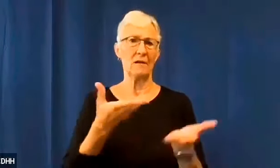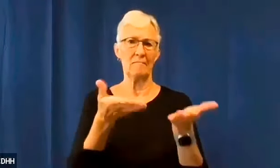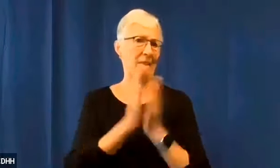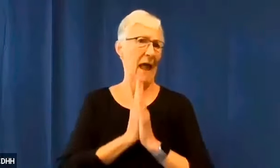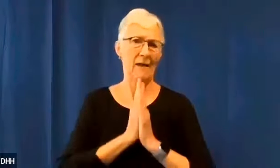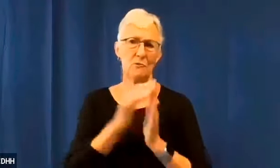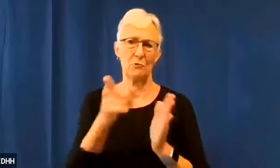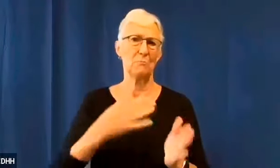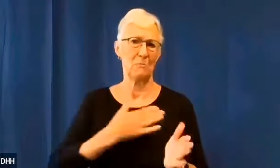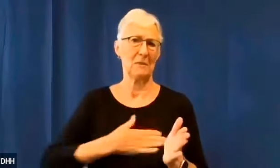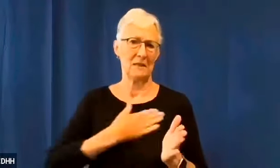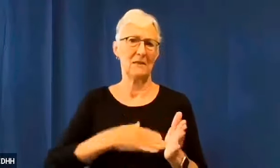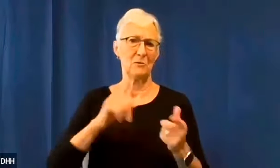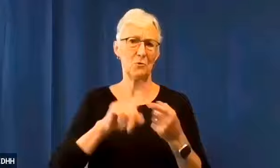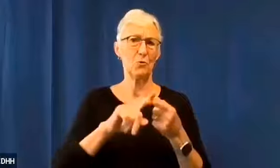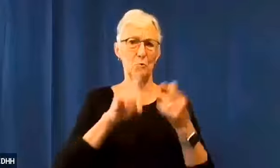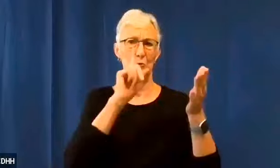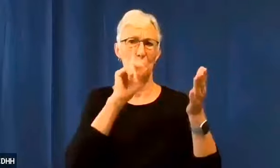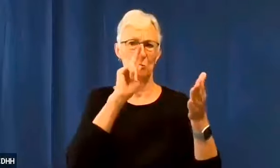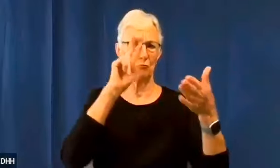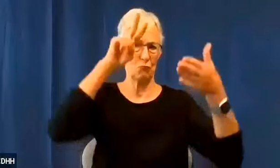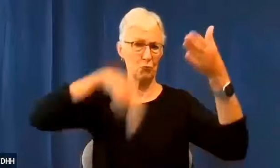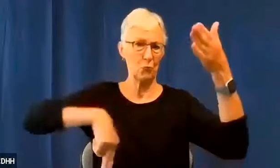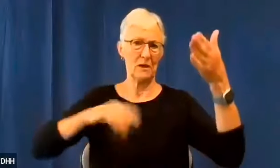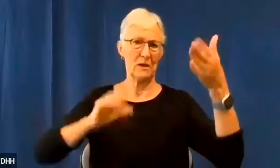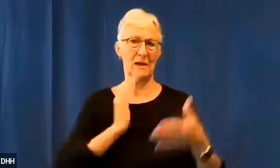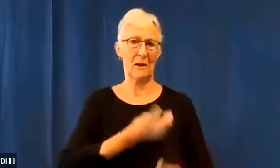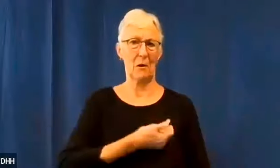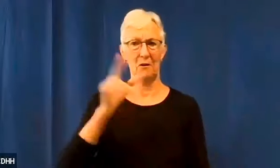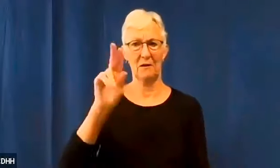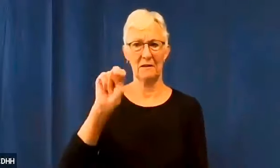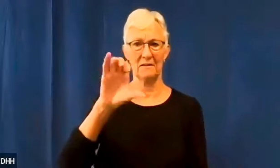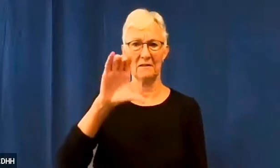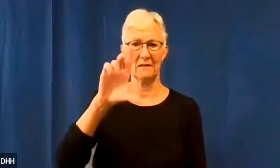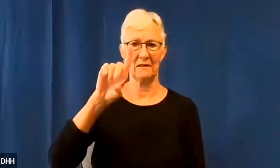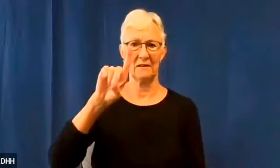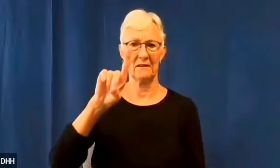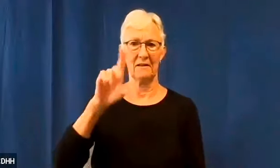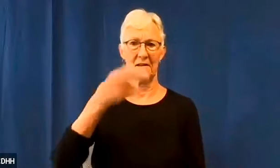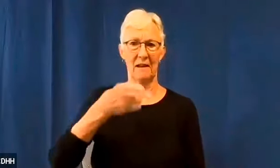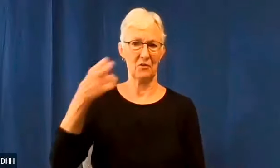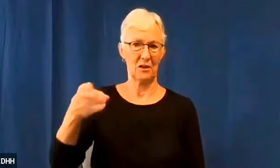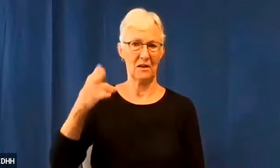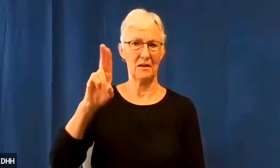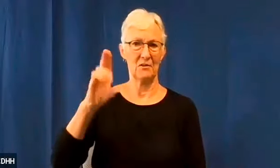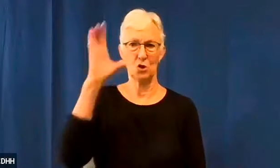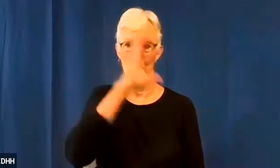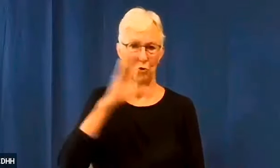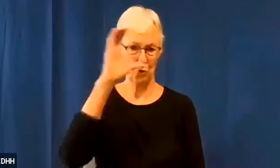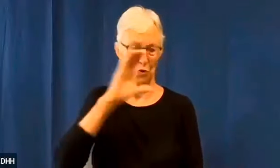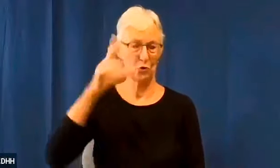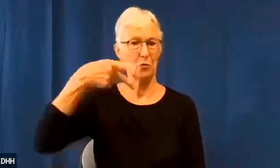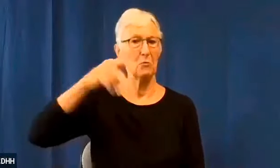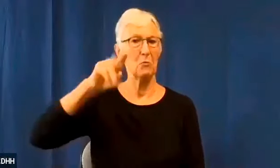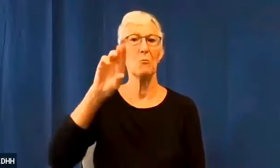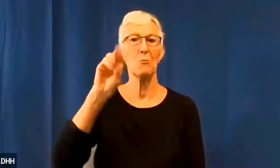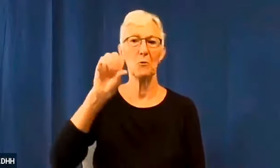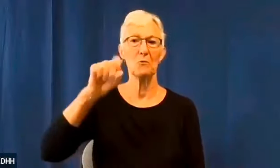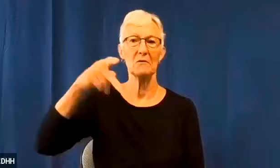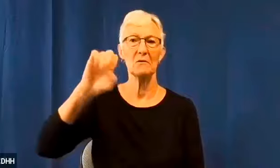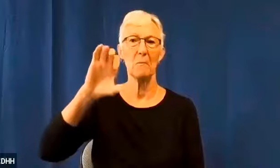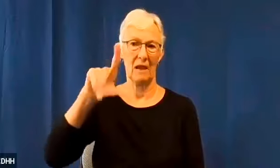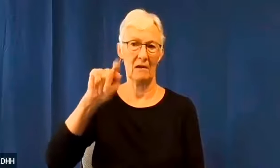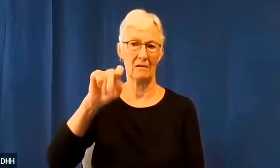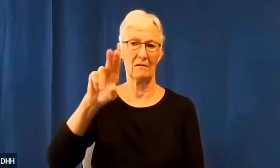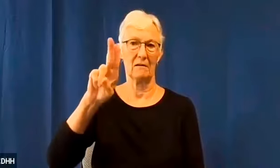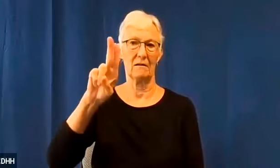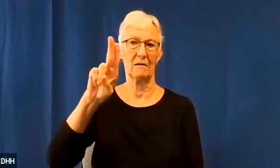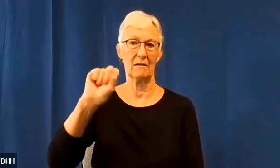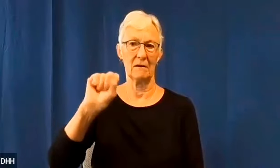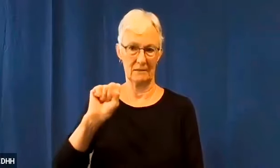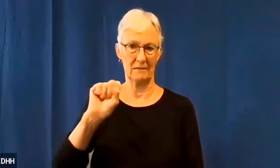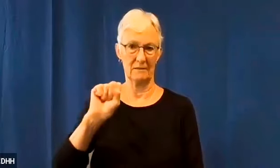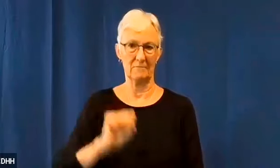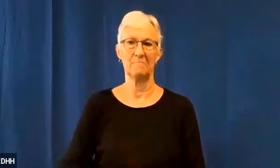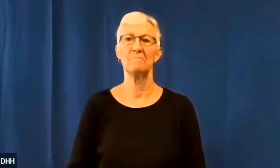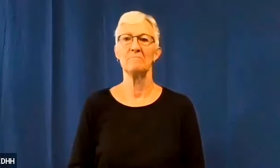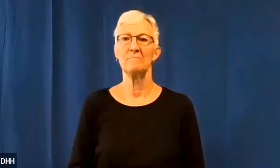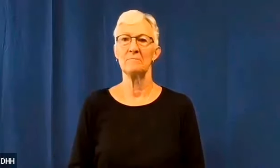We invite you to explore the NCDHH Search Prospectus